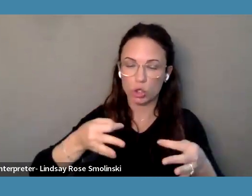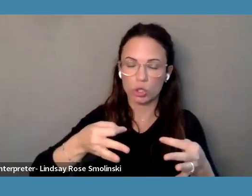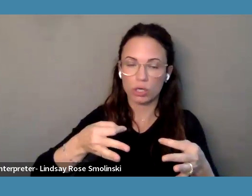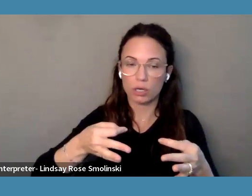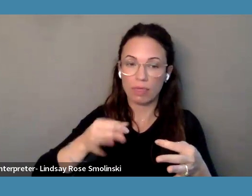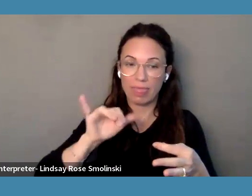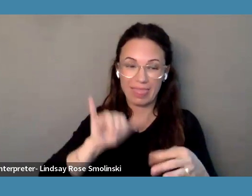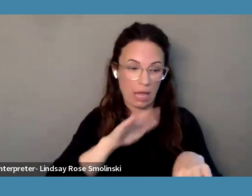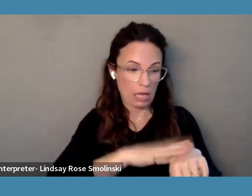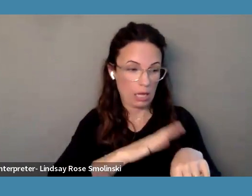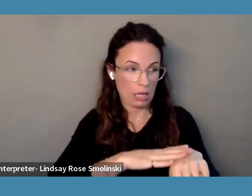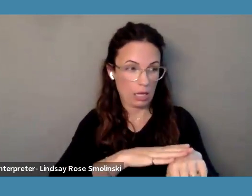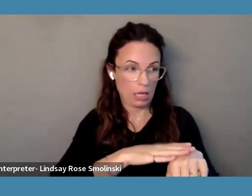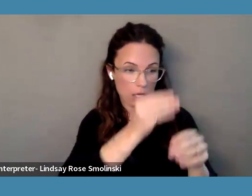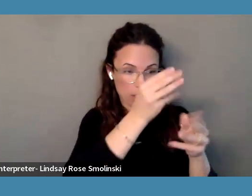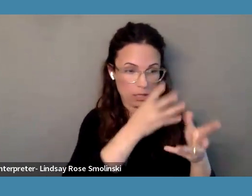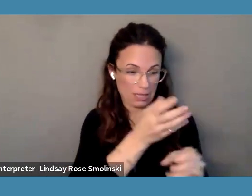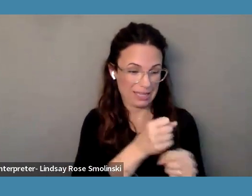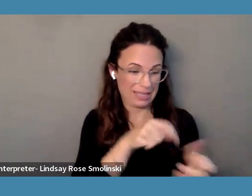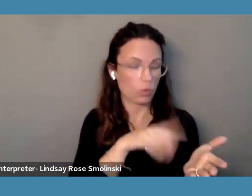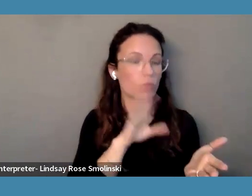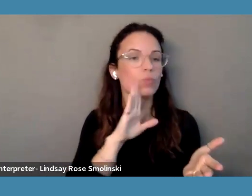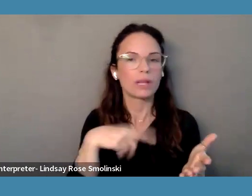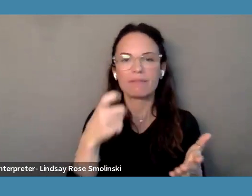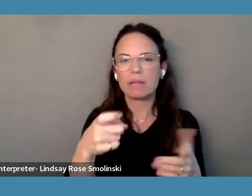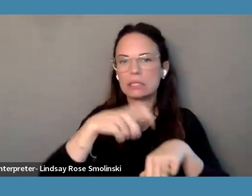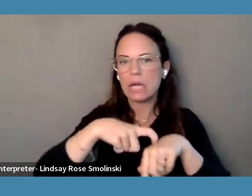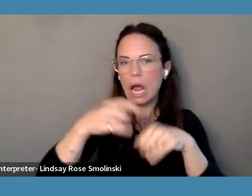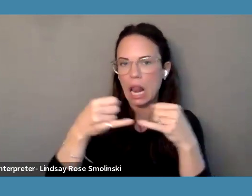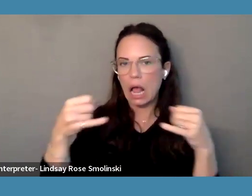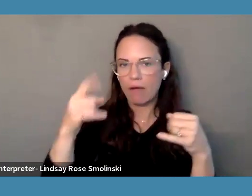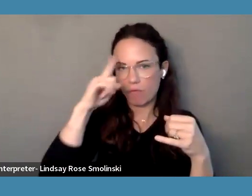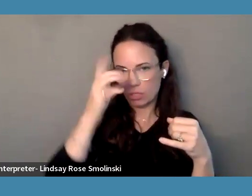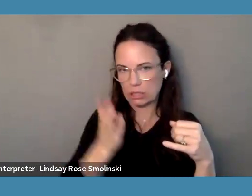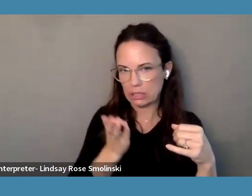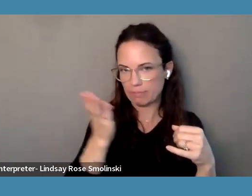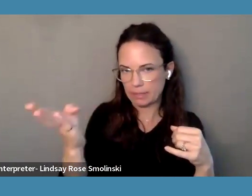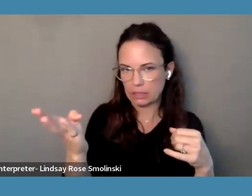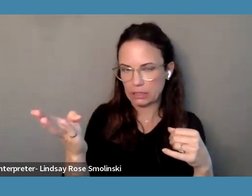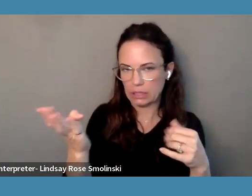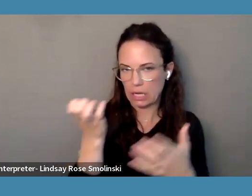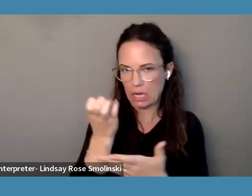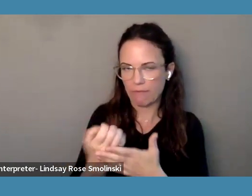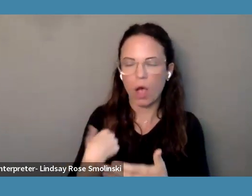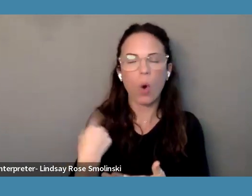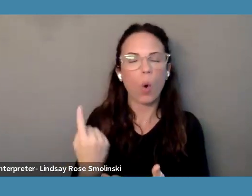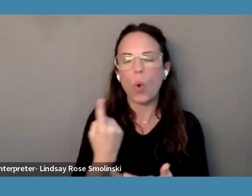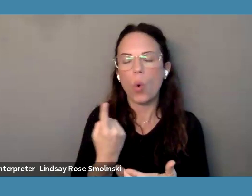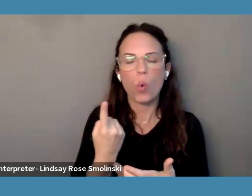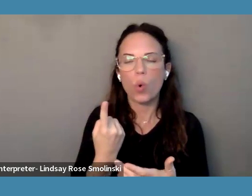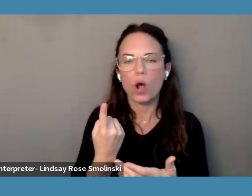a timeline for submitting your evidence. I always suggest doing it at least a week ahead of time,